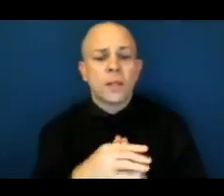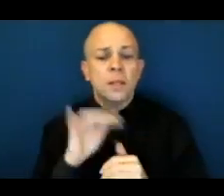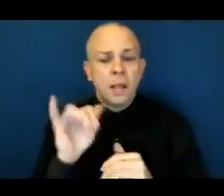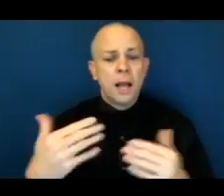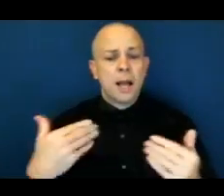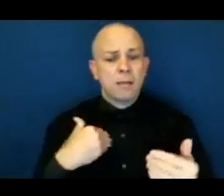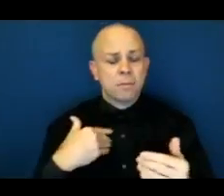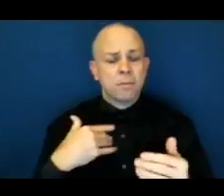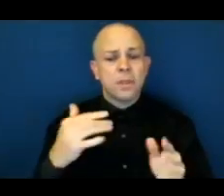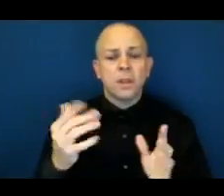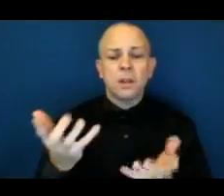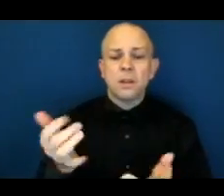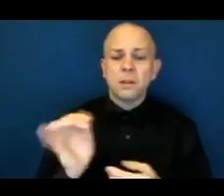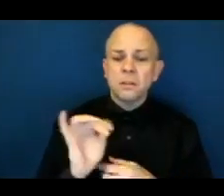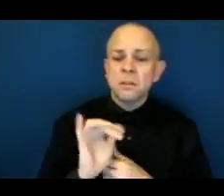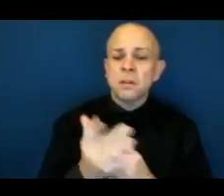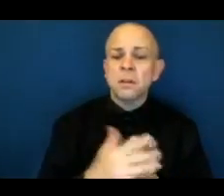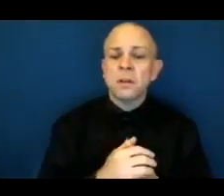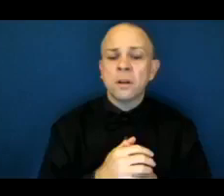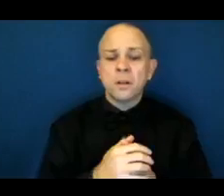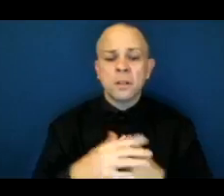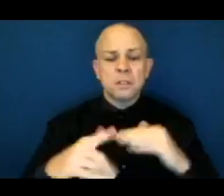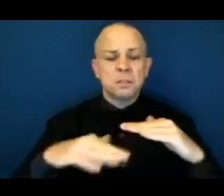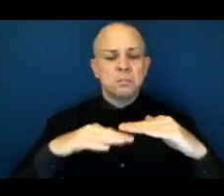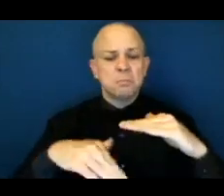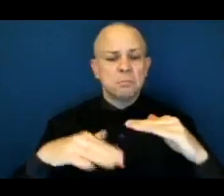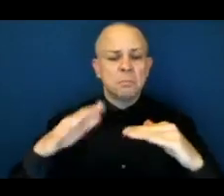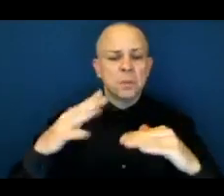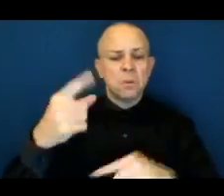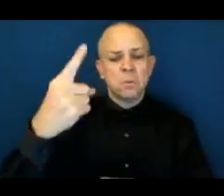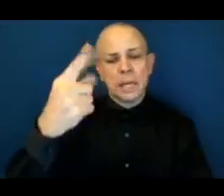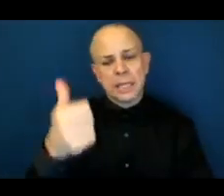a tenth of an inch on Saturday Sunday a transition day high pressure